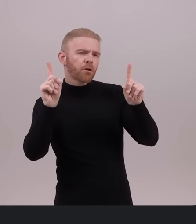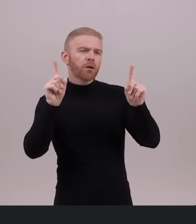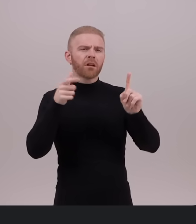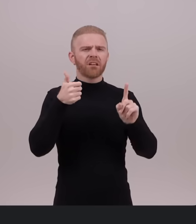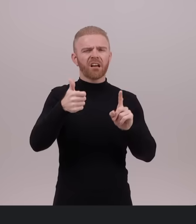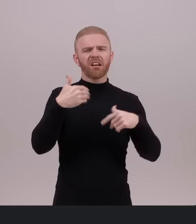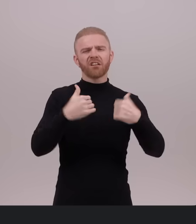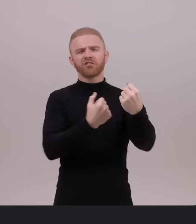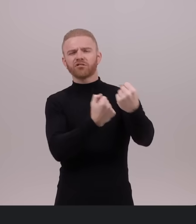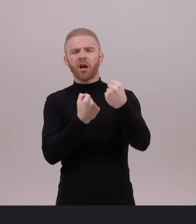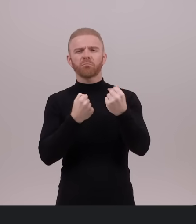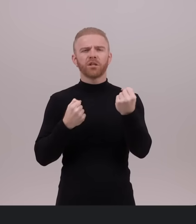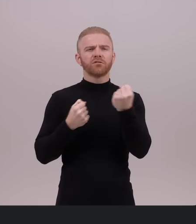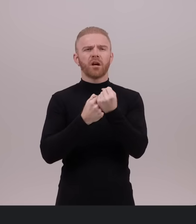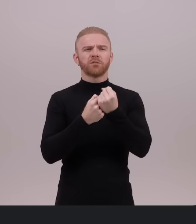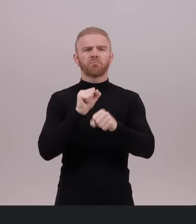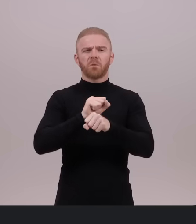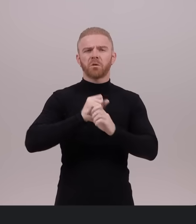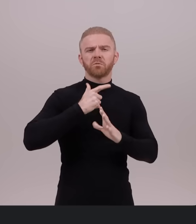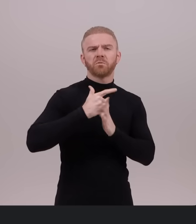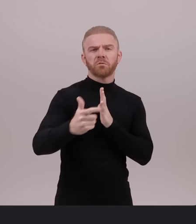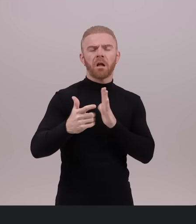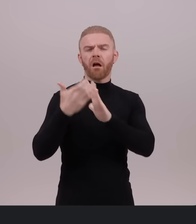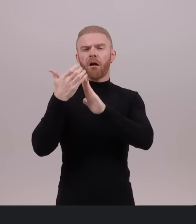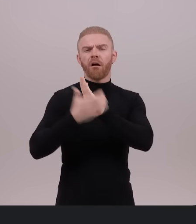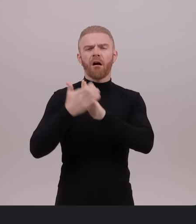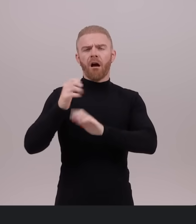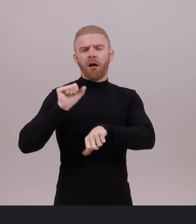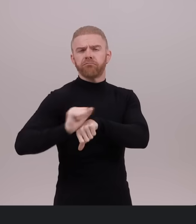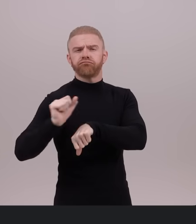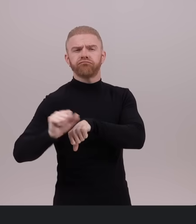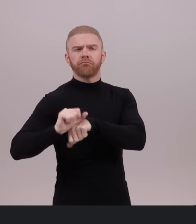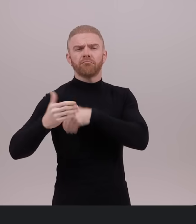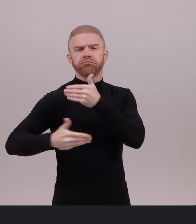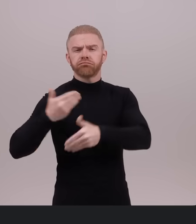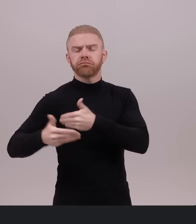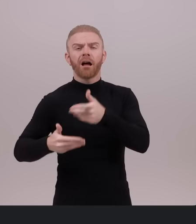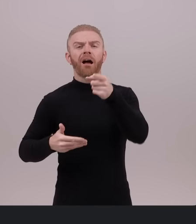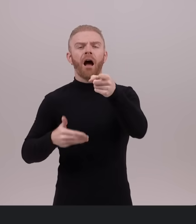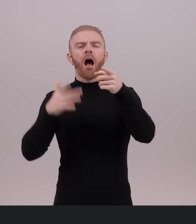automates the busy work leaving you free to spend your time innovating.